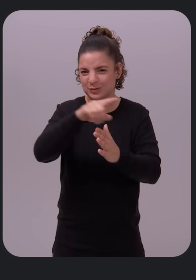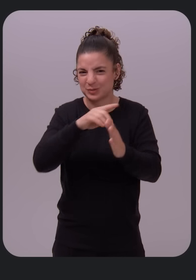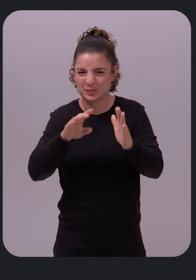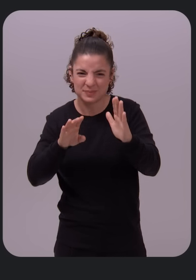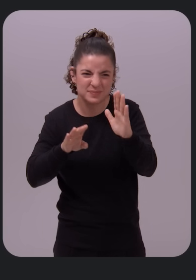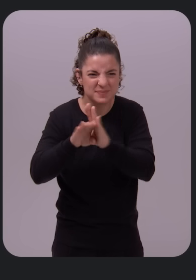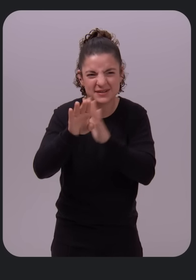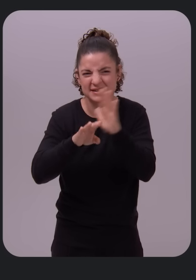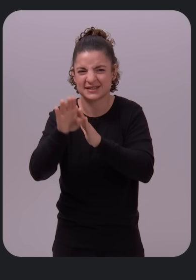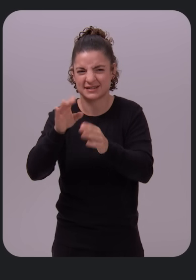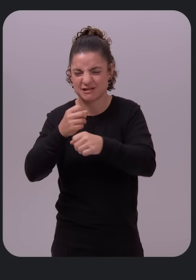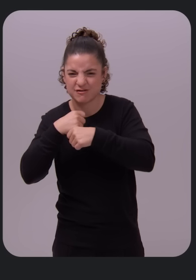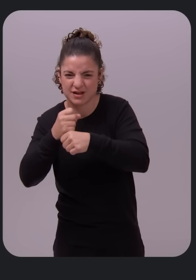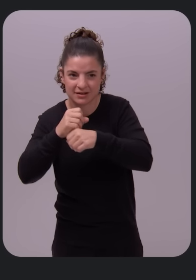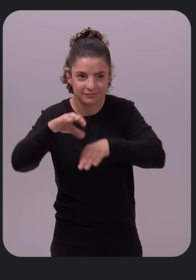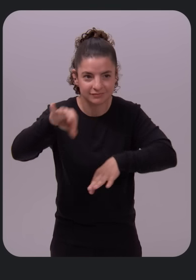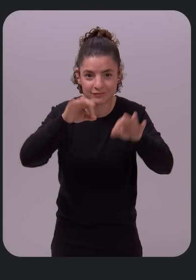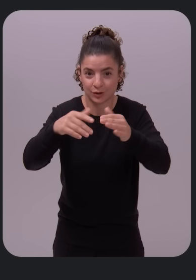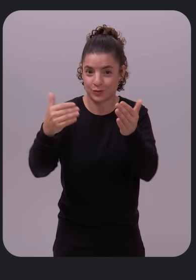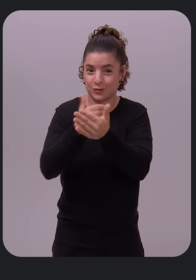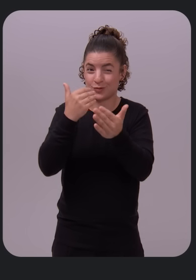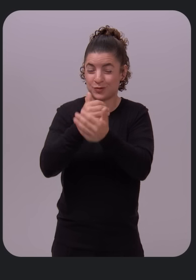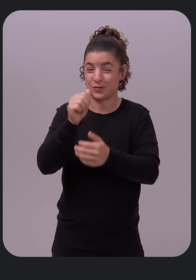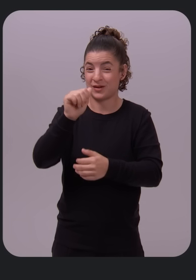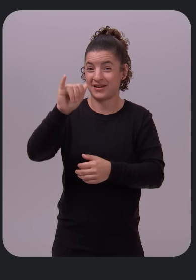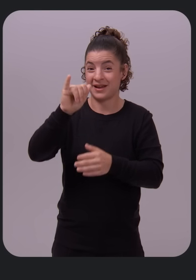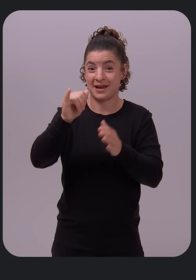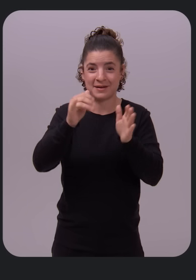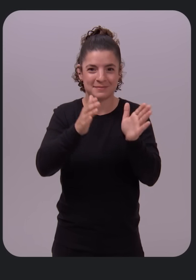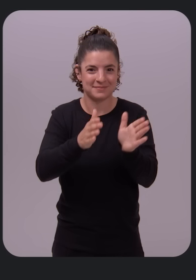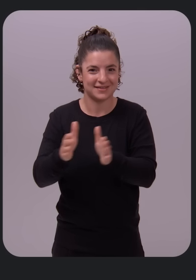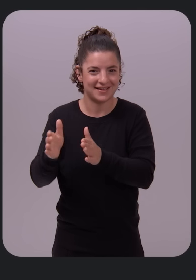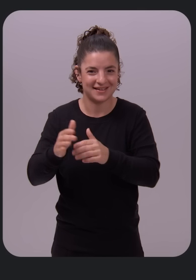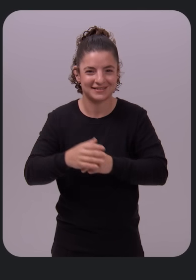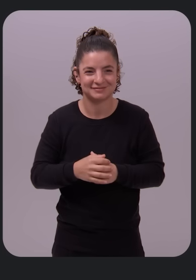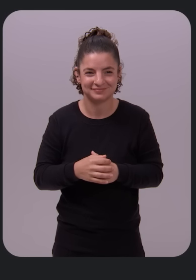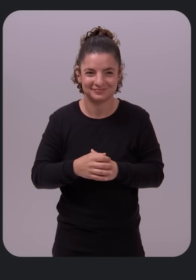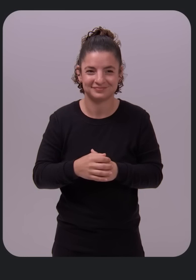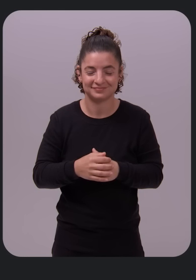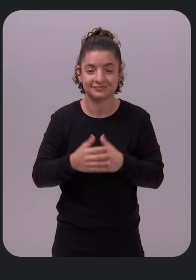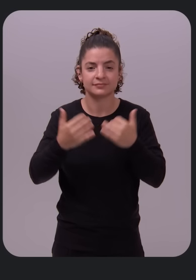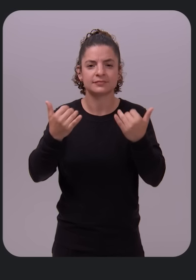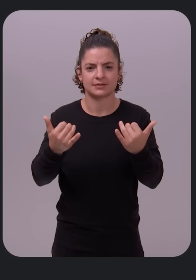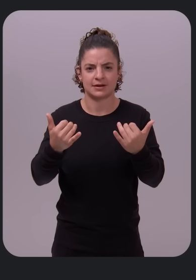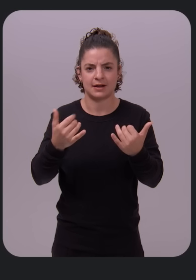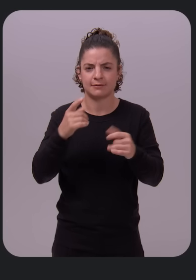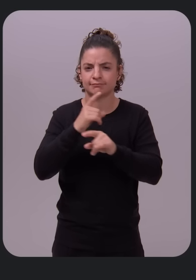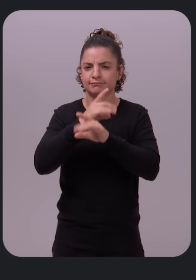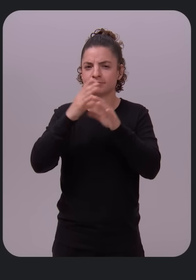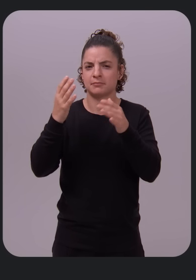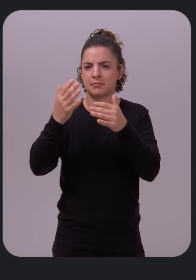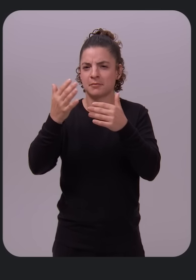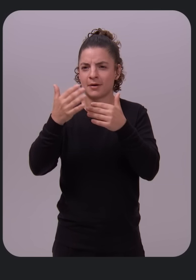create, and discover with these new Google AI plans. And now, to give you a look ahead